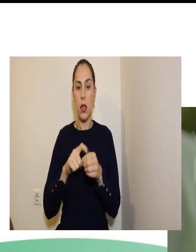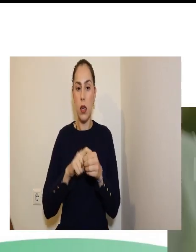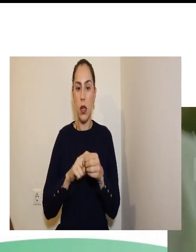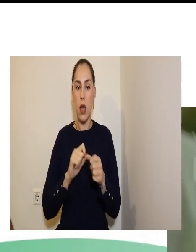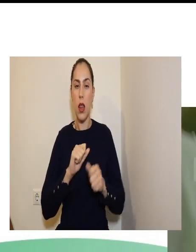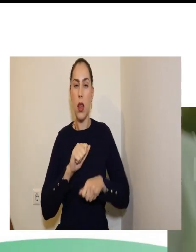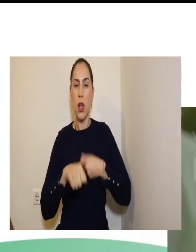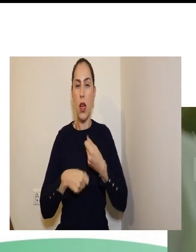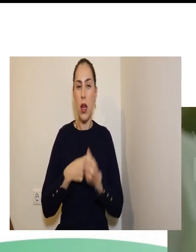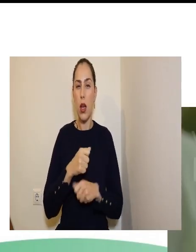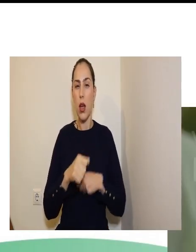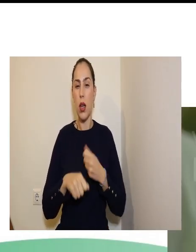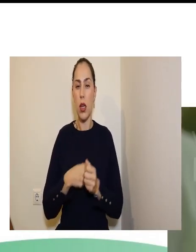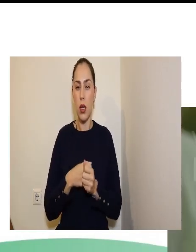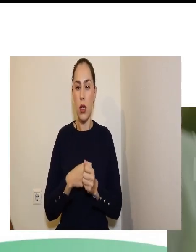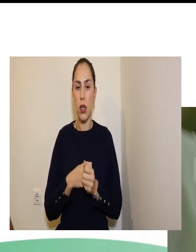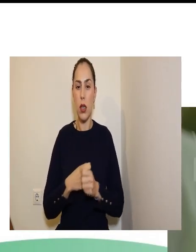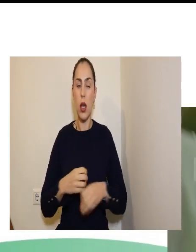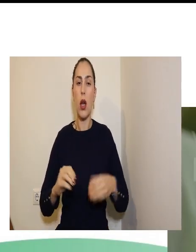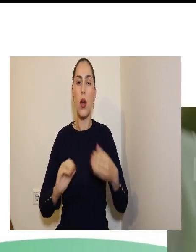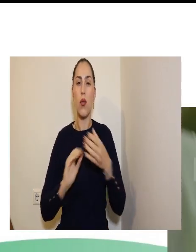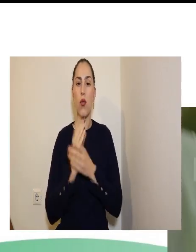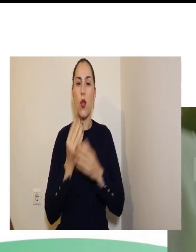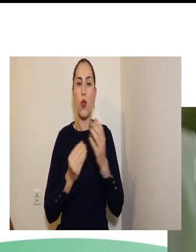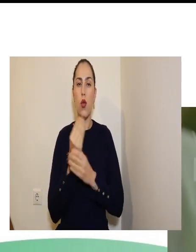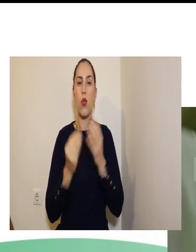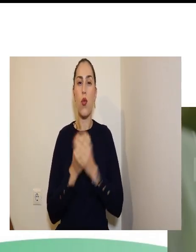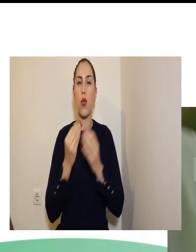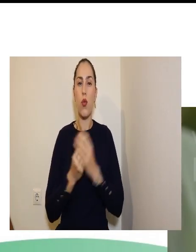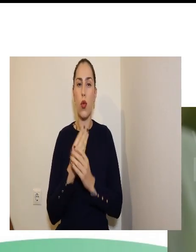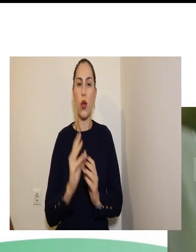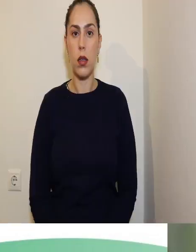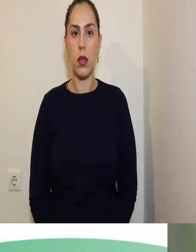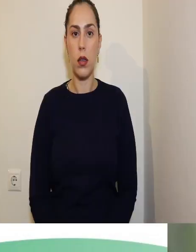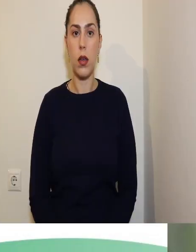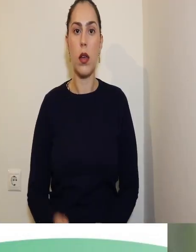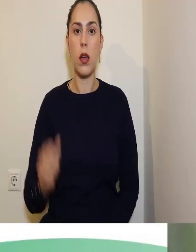Where does the organization / company focus on green practices?